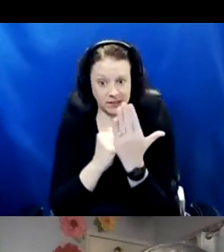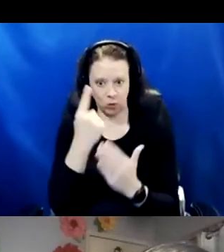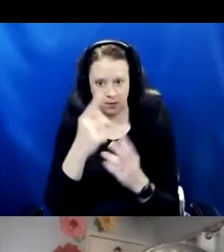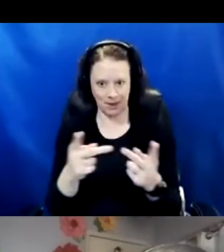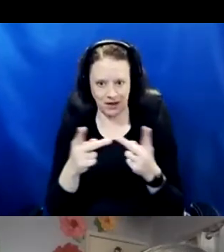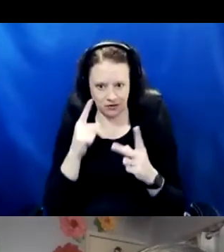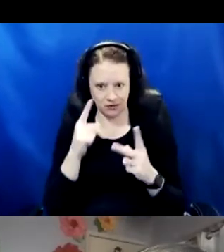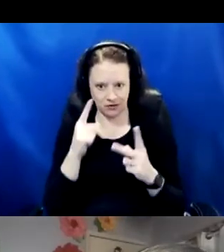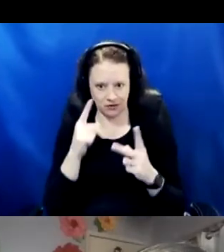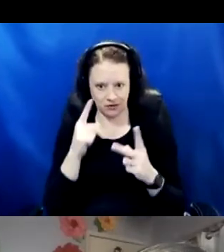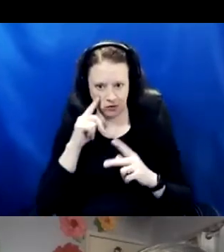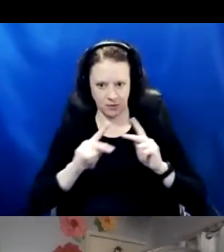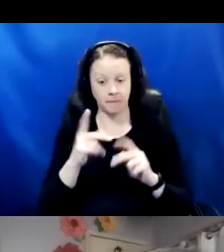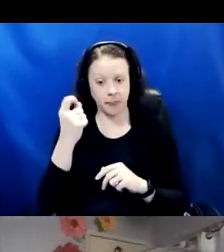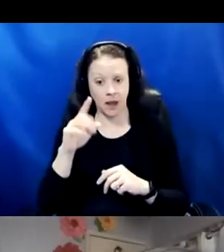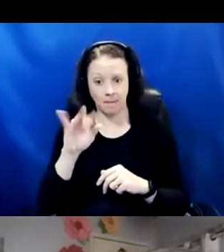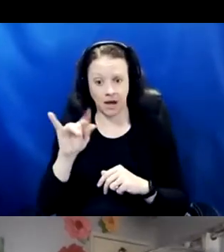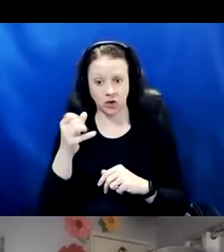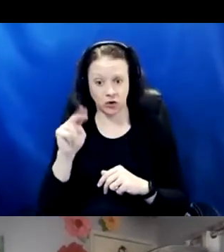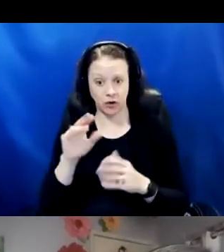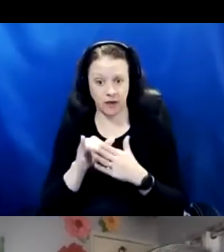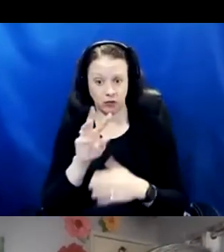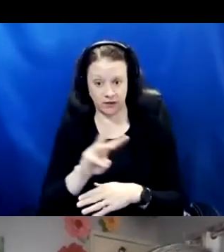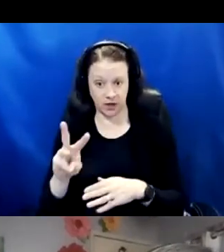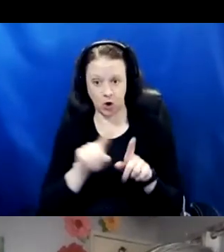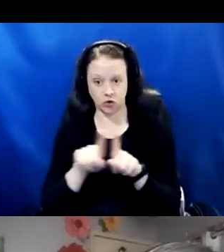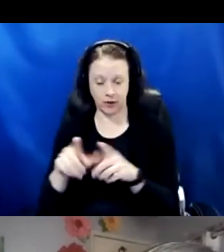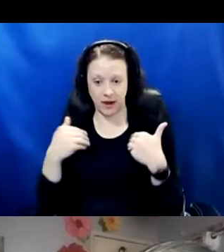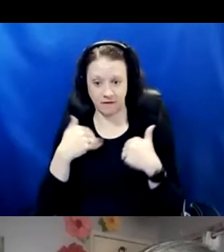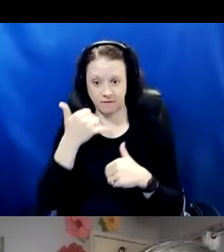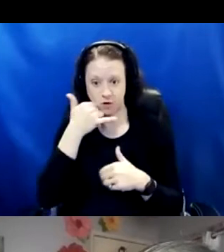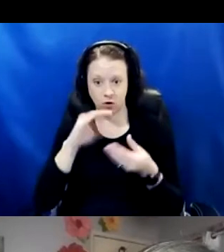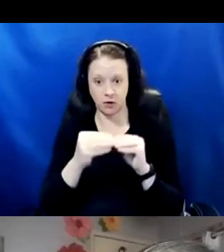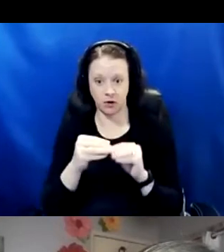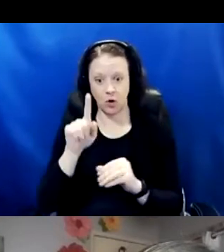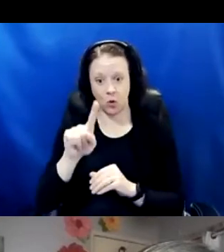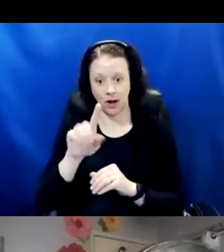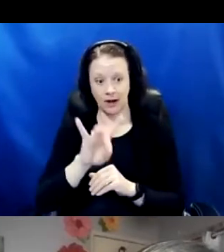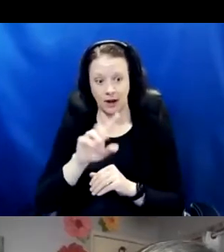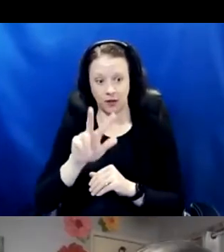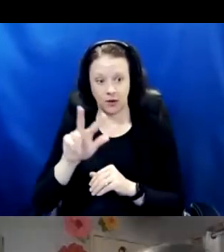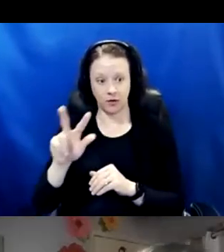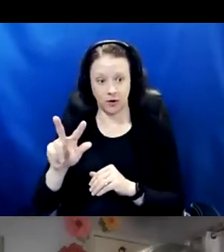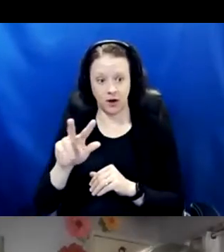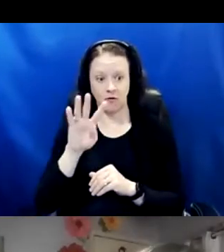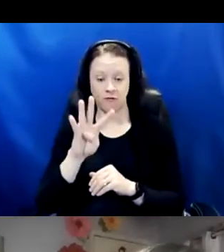My Turn is a website, My Turn also has a phone number. The phone number is 1-833-4255.